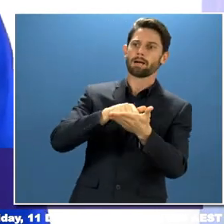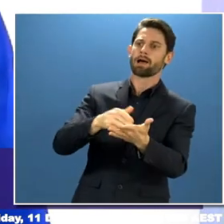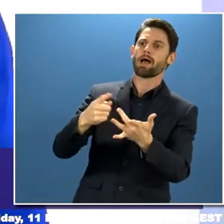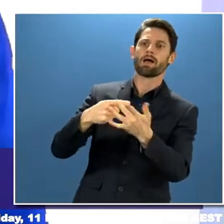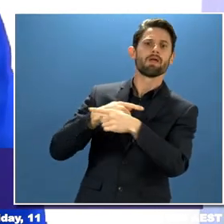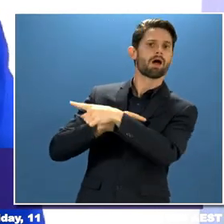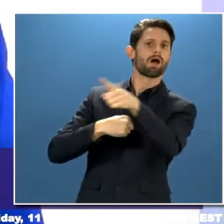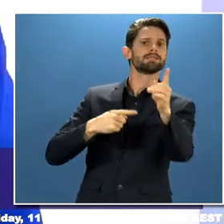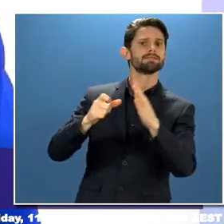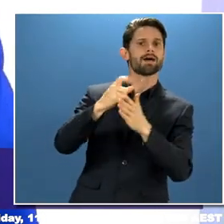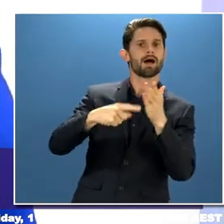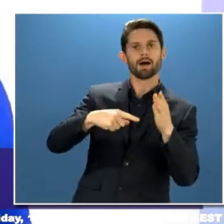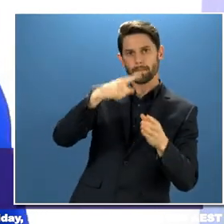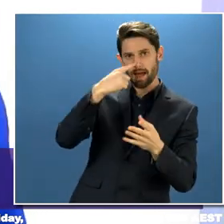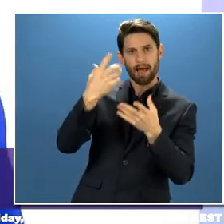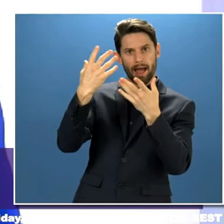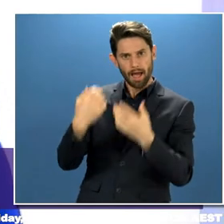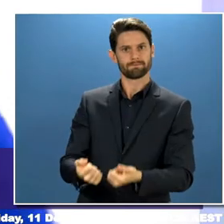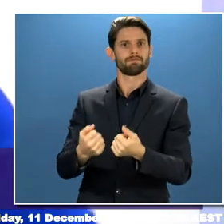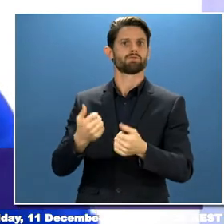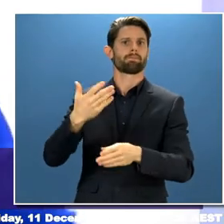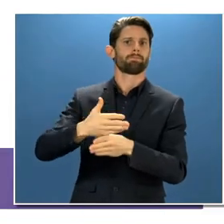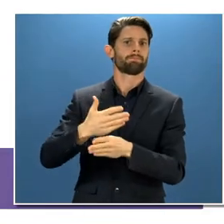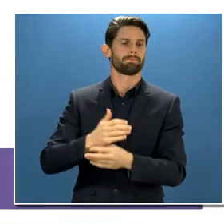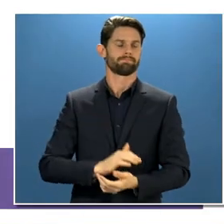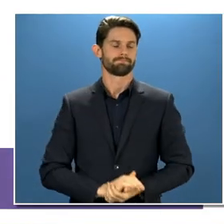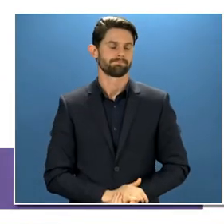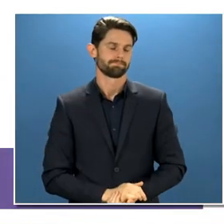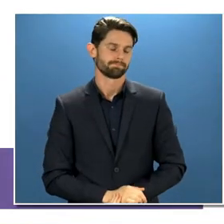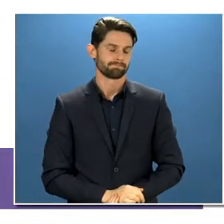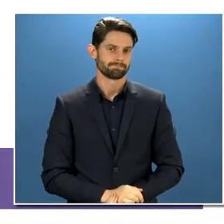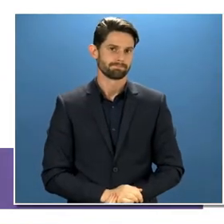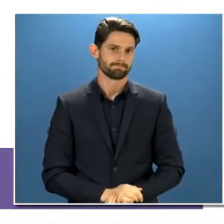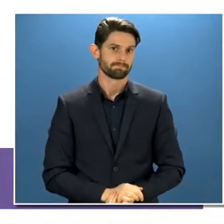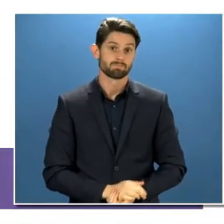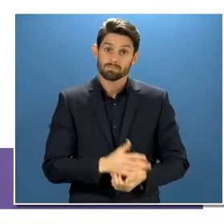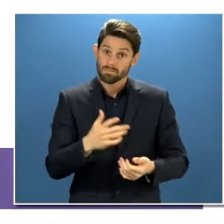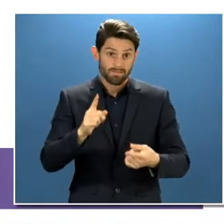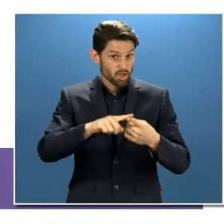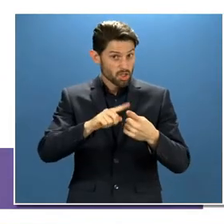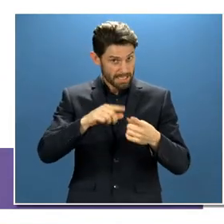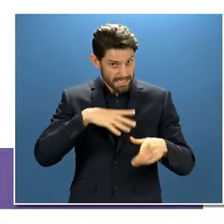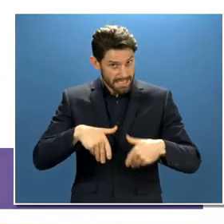have the opportunity to have a job? I think is to give them a chance, give them a go.